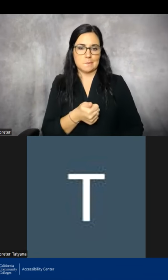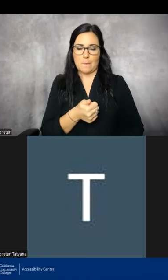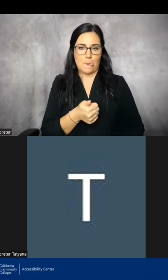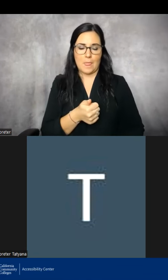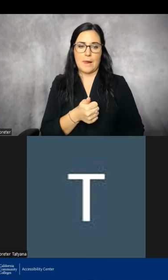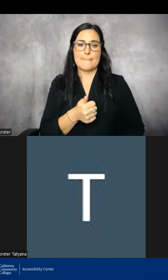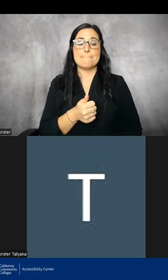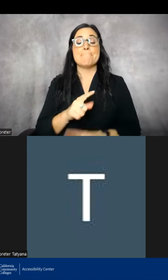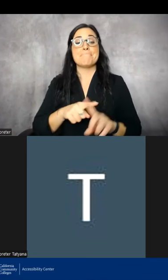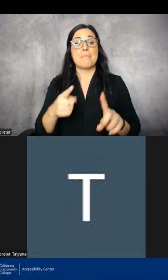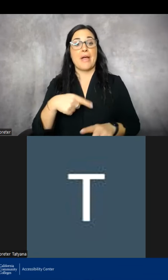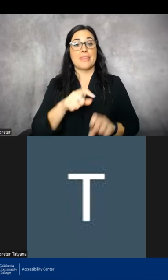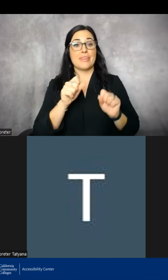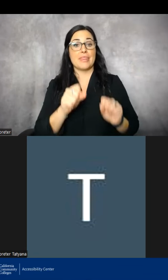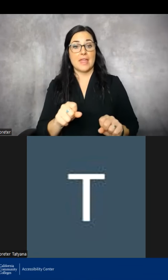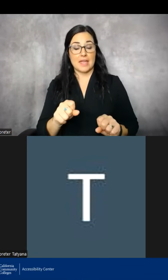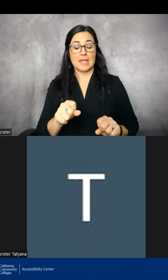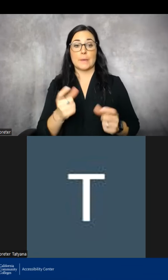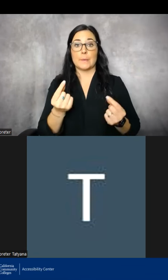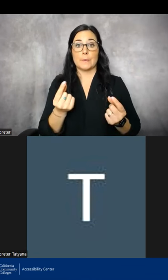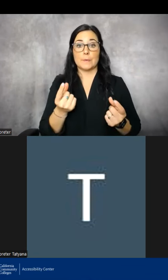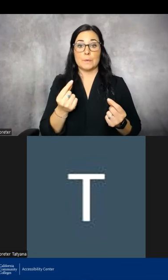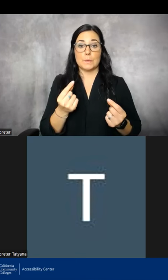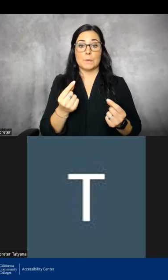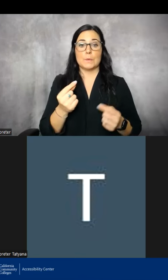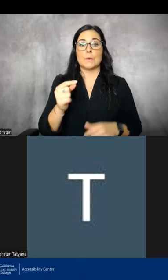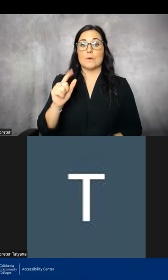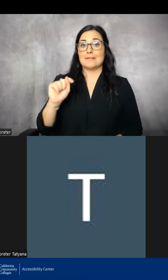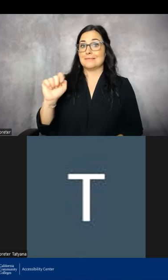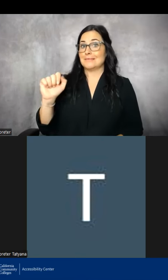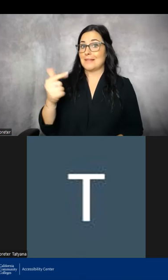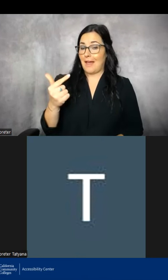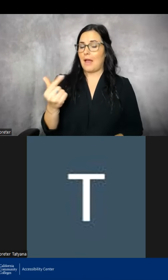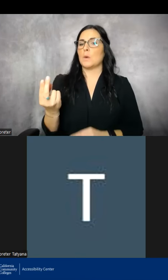But they can pass tags and then try to make sense.